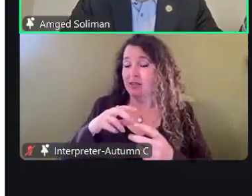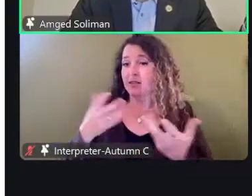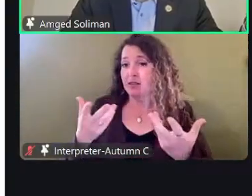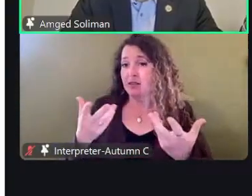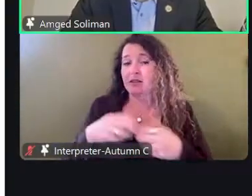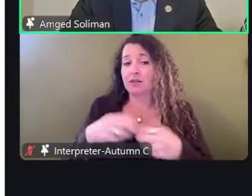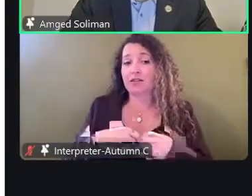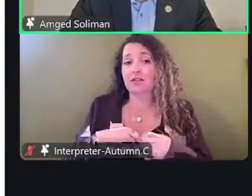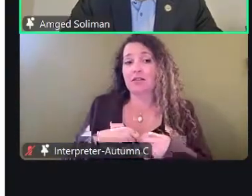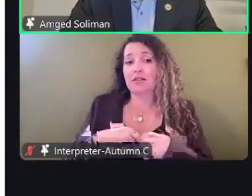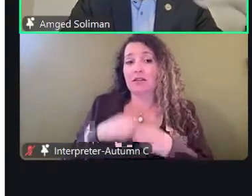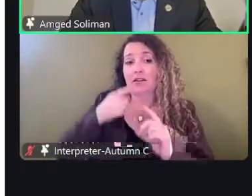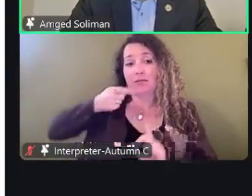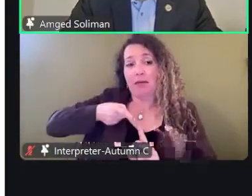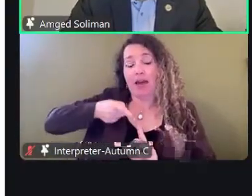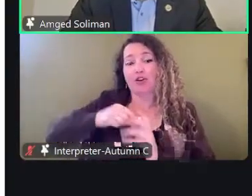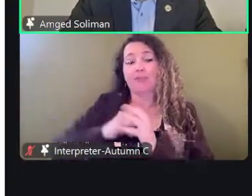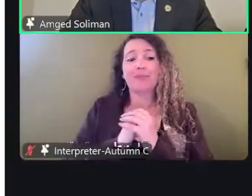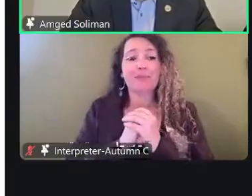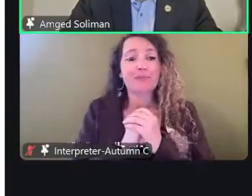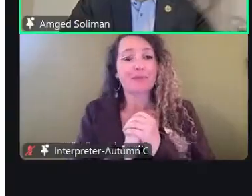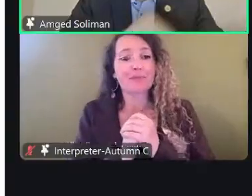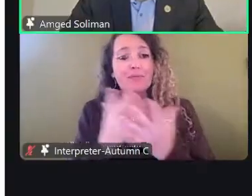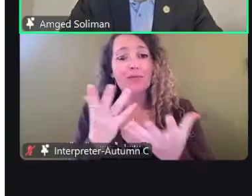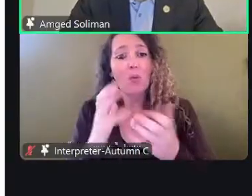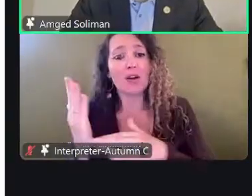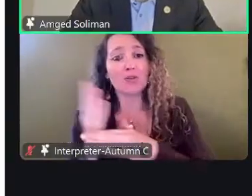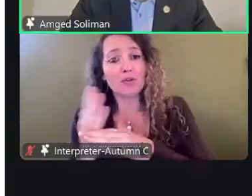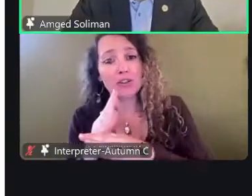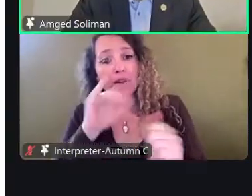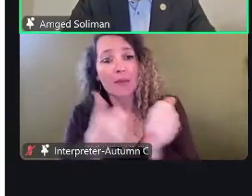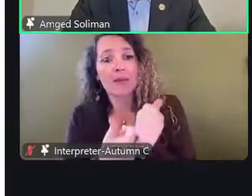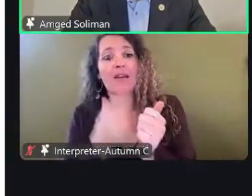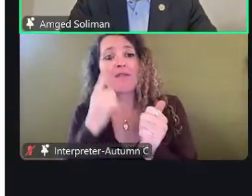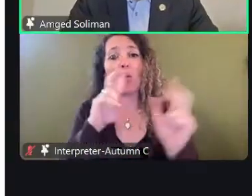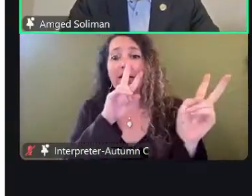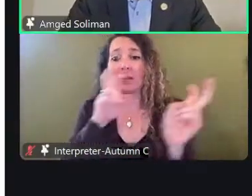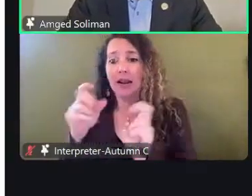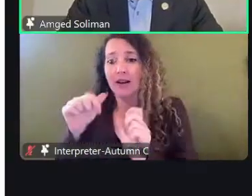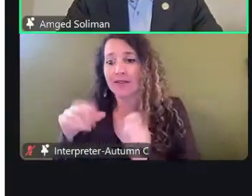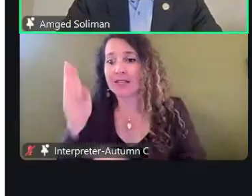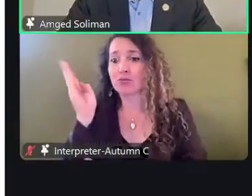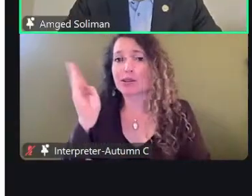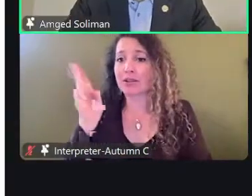share a little bit uh or give an update as per the title of this presentation concerning where things